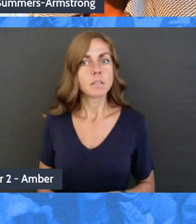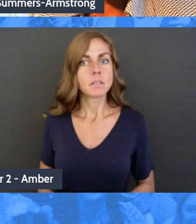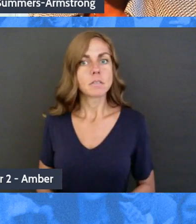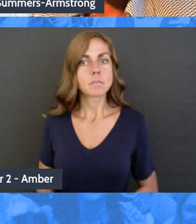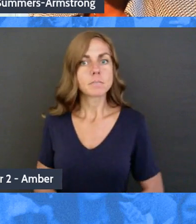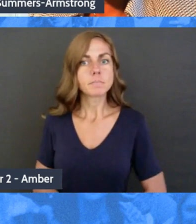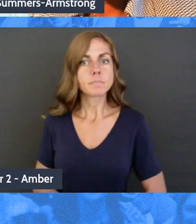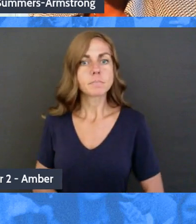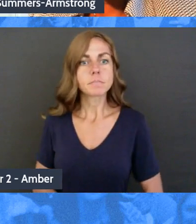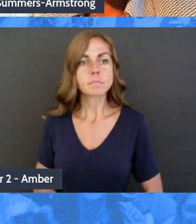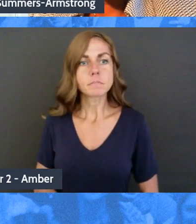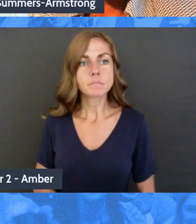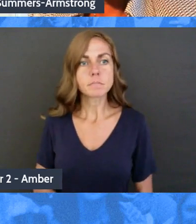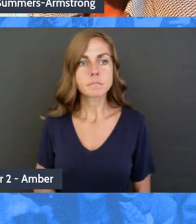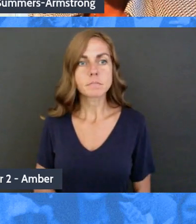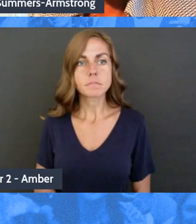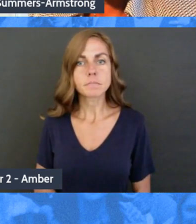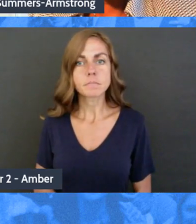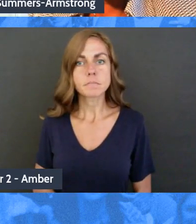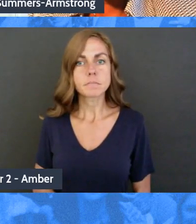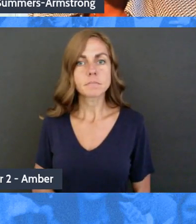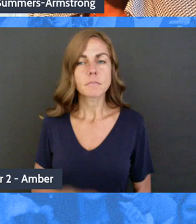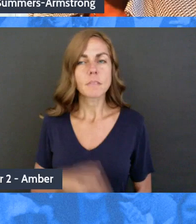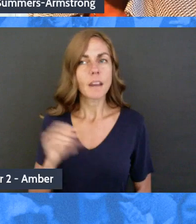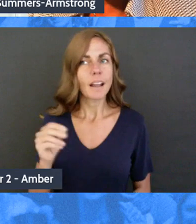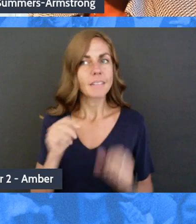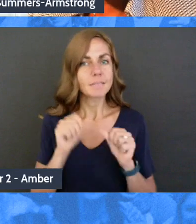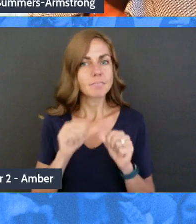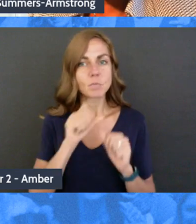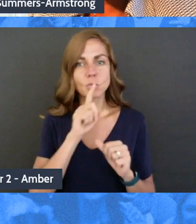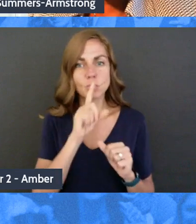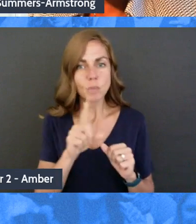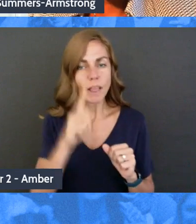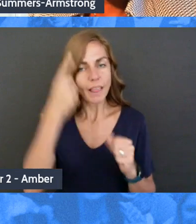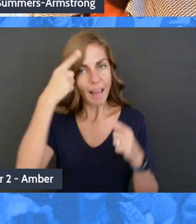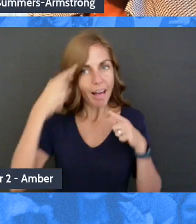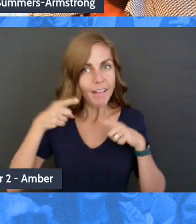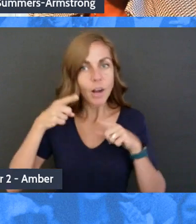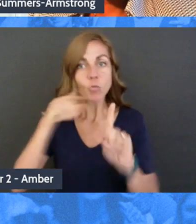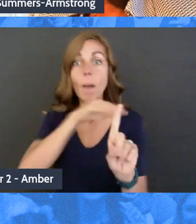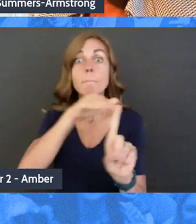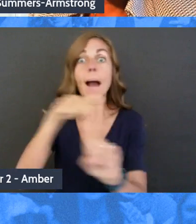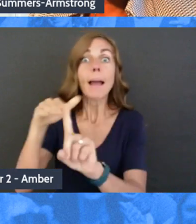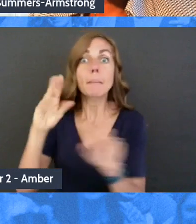and continuing to really remind people that abortion is health care.